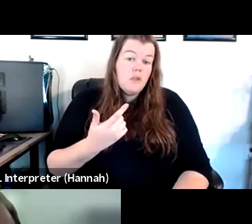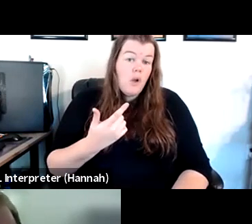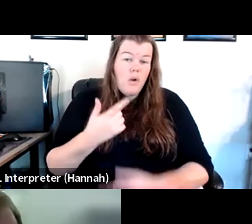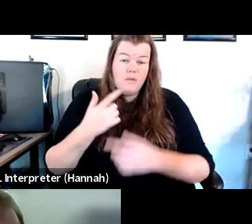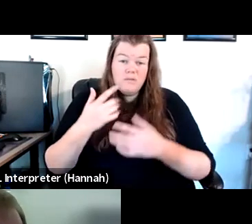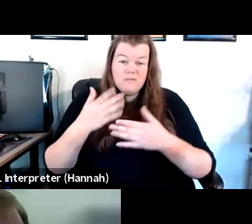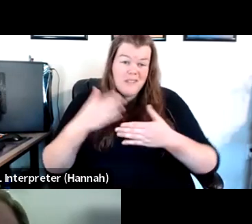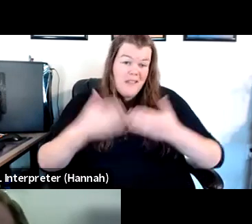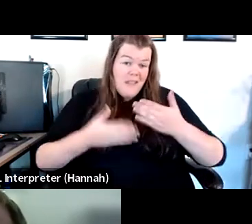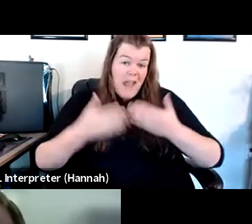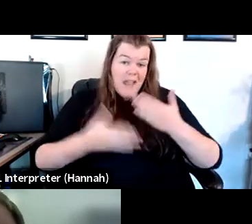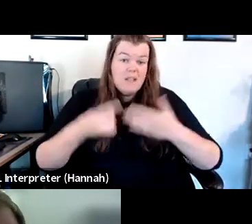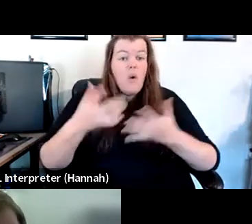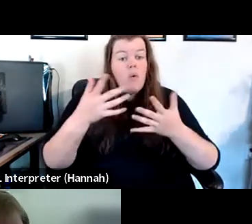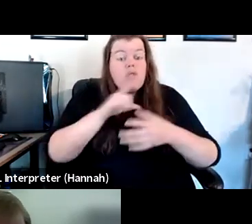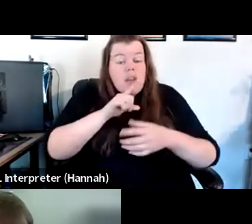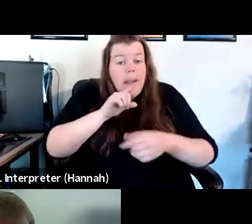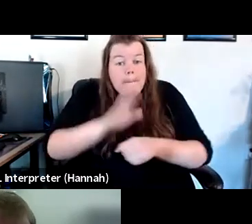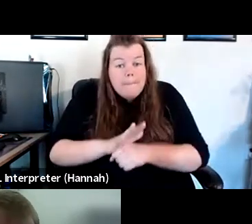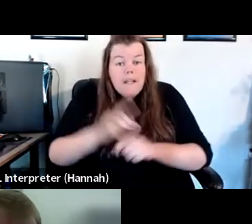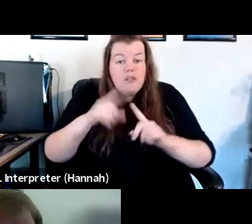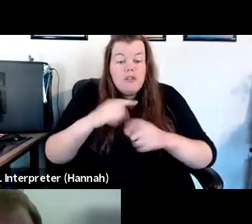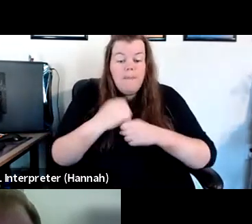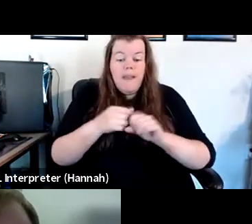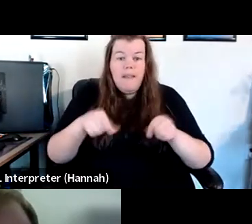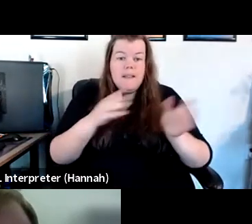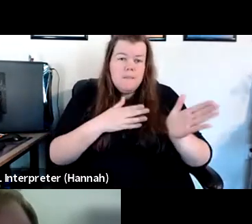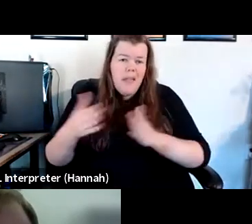say that we're committed to making this the best plan it can be and we really appreciate your